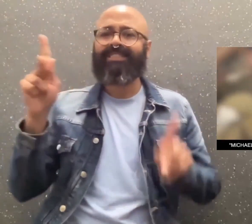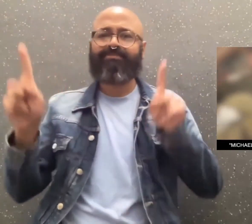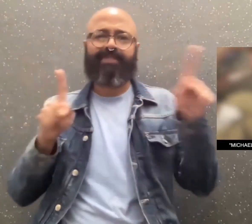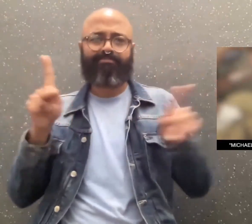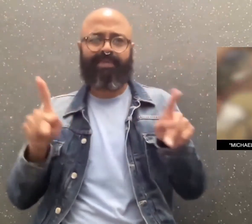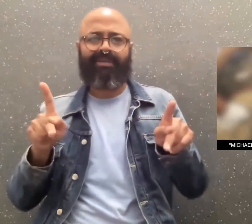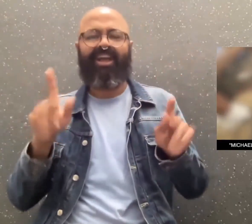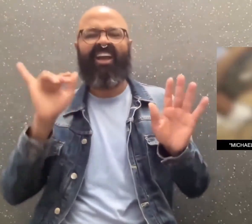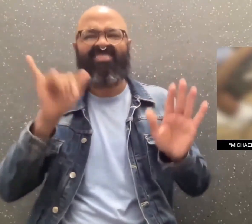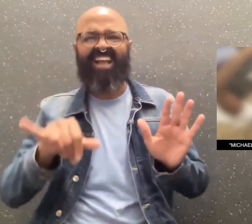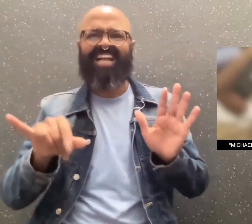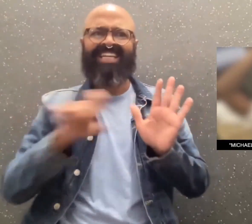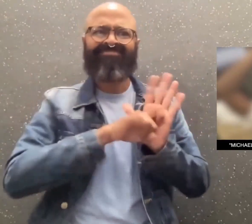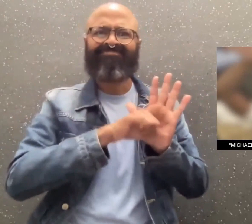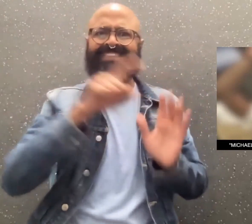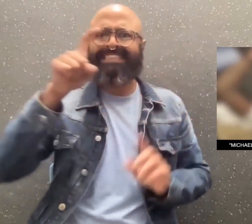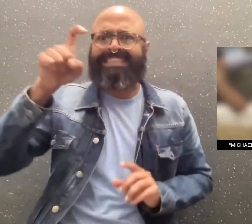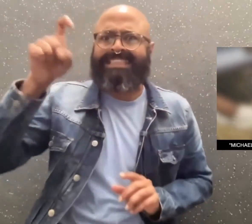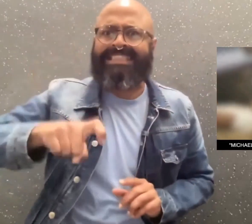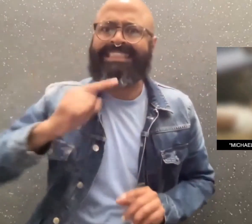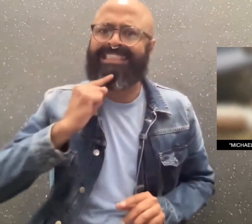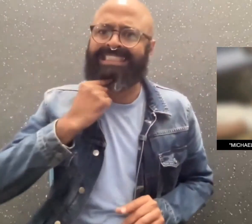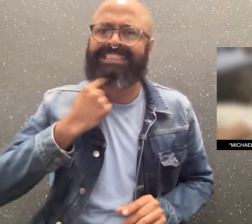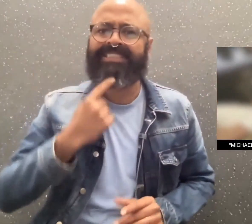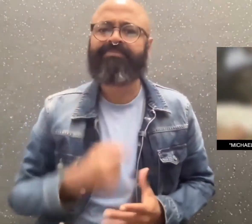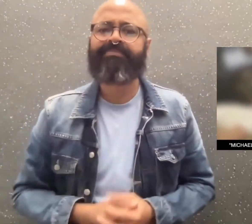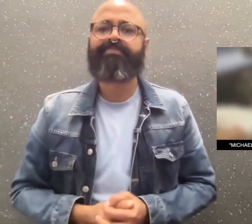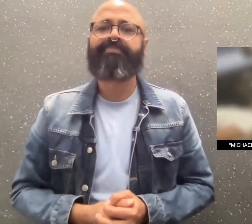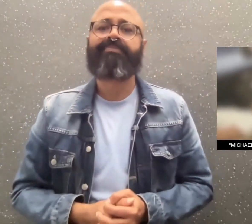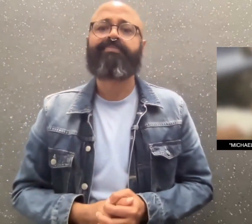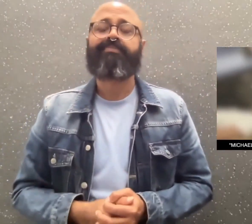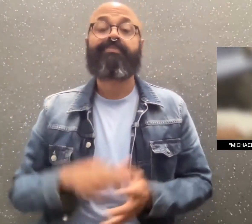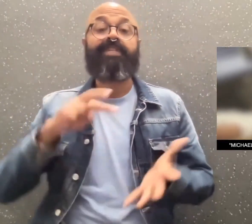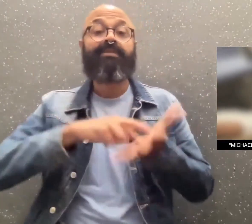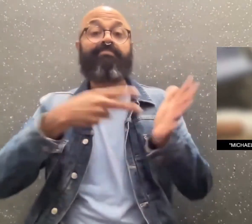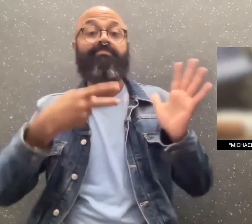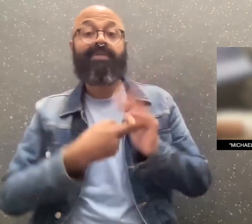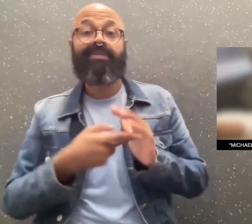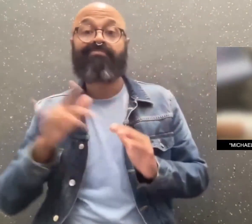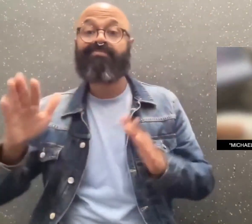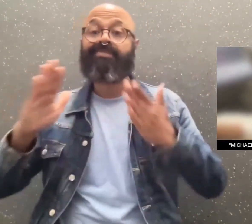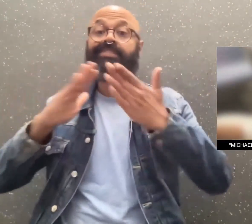a source says Neely's name was on a top 50 list of homeless people identified as having acute needs.